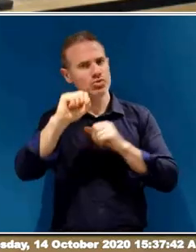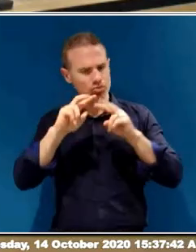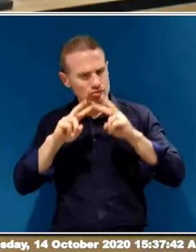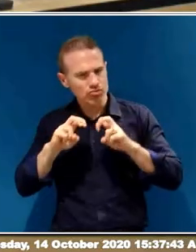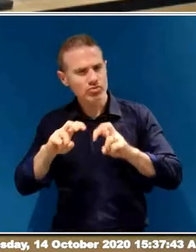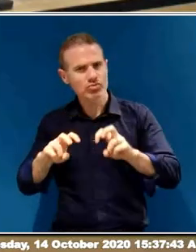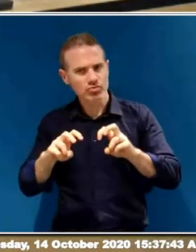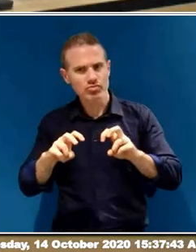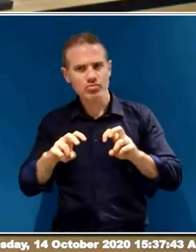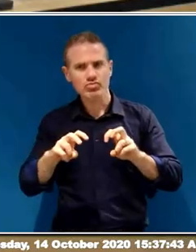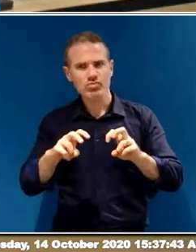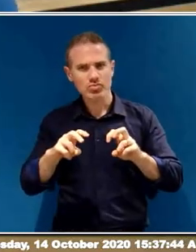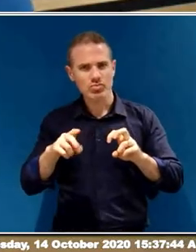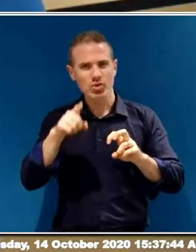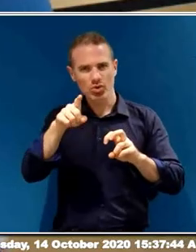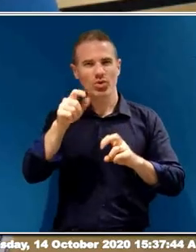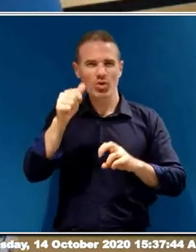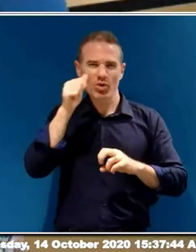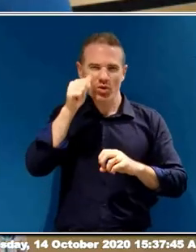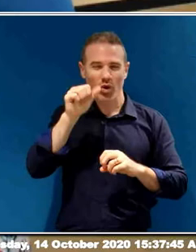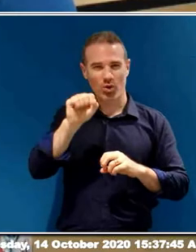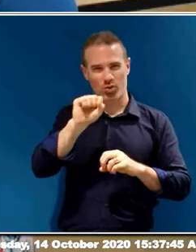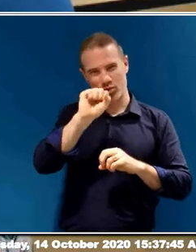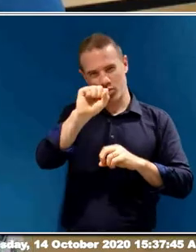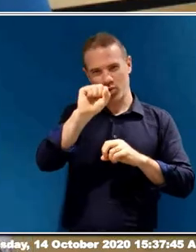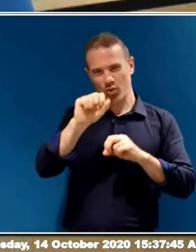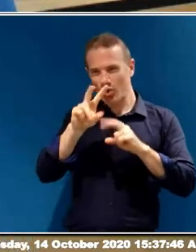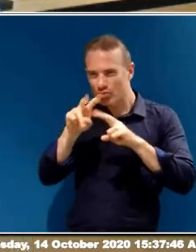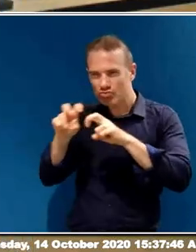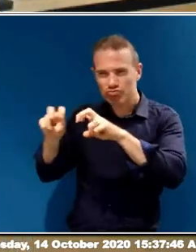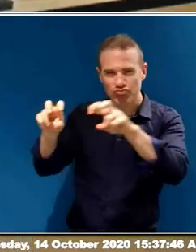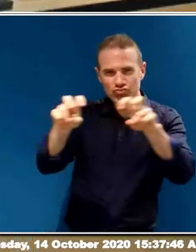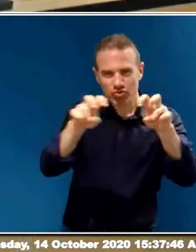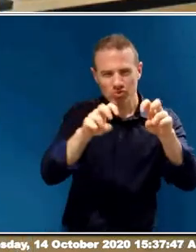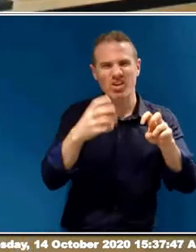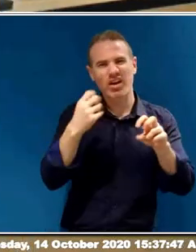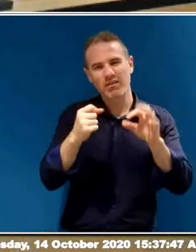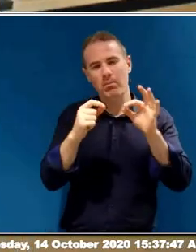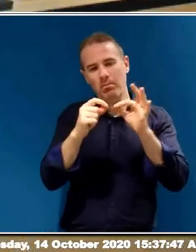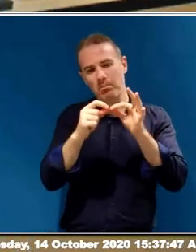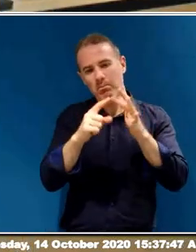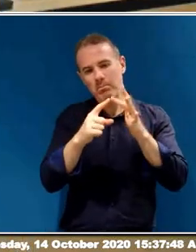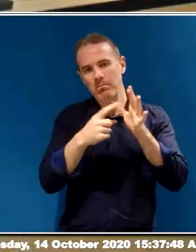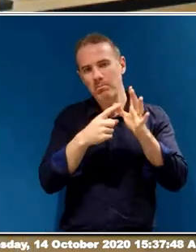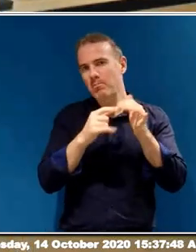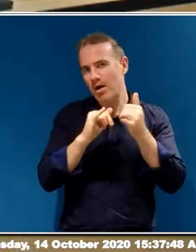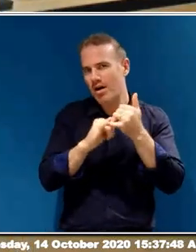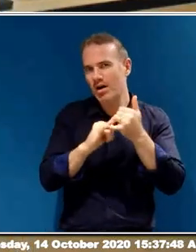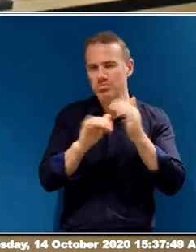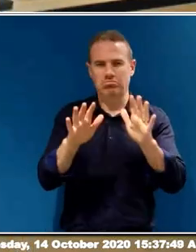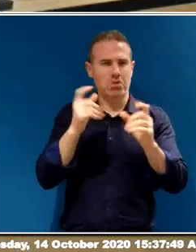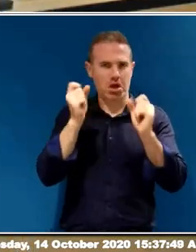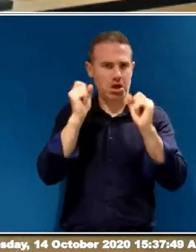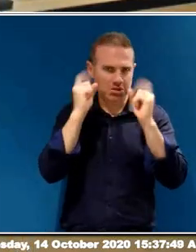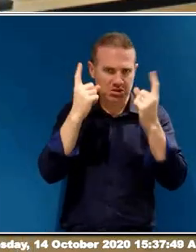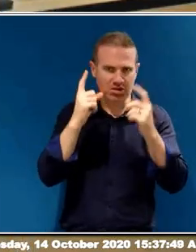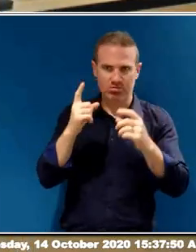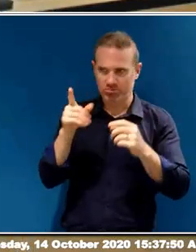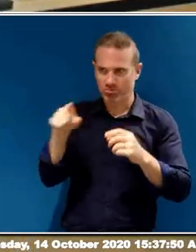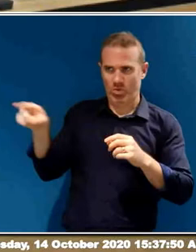your research you've done quite expressly with me, are indicators there